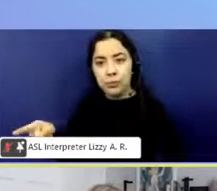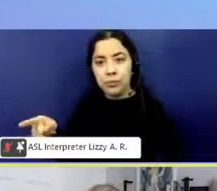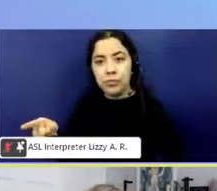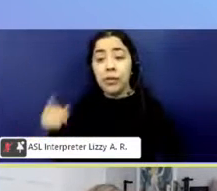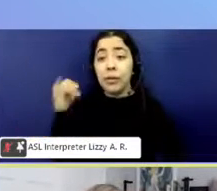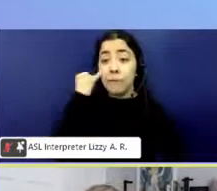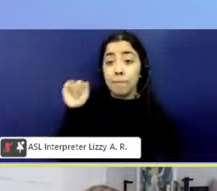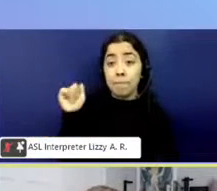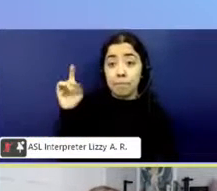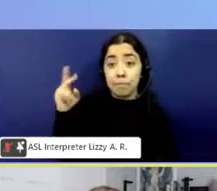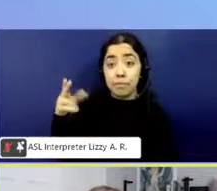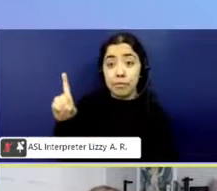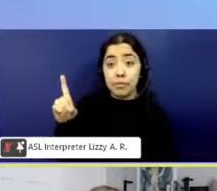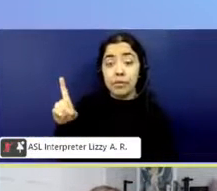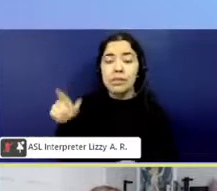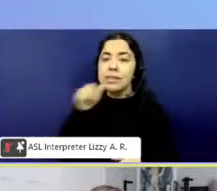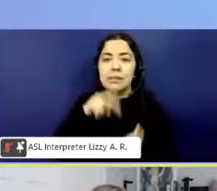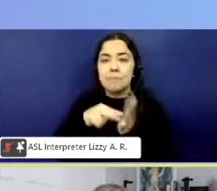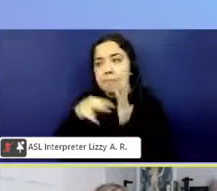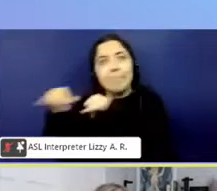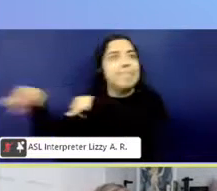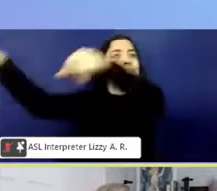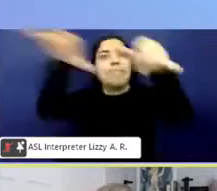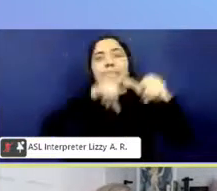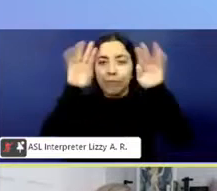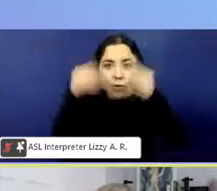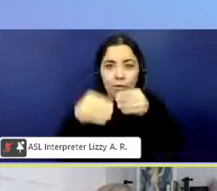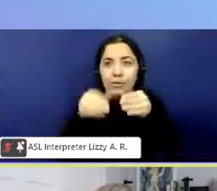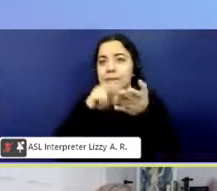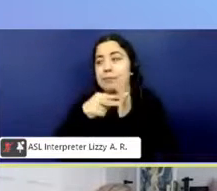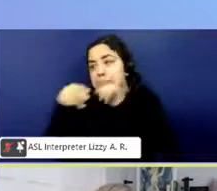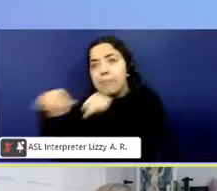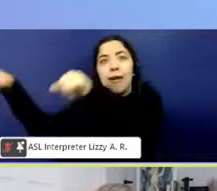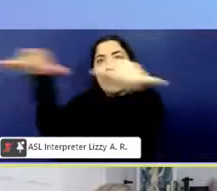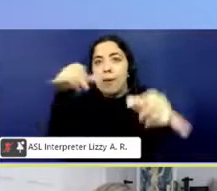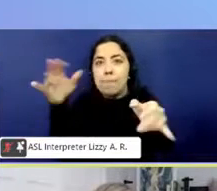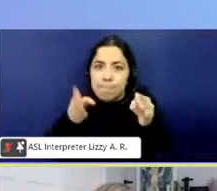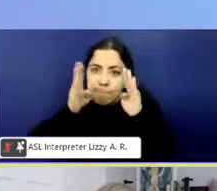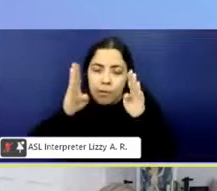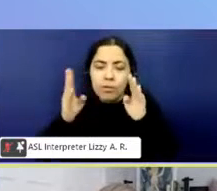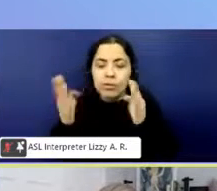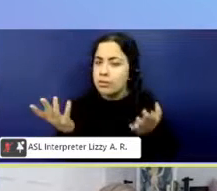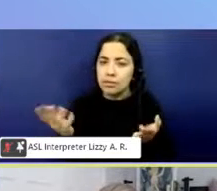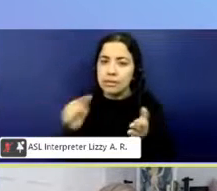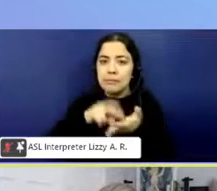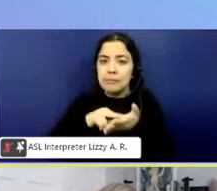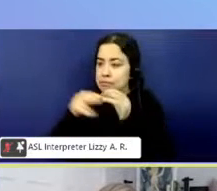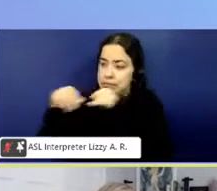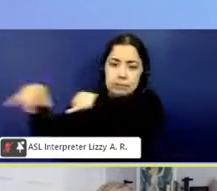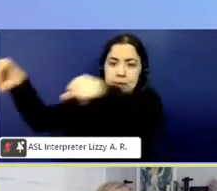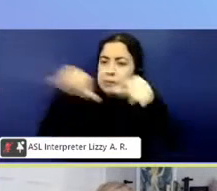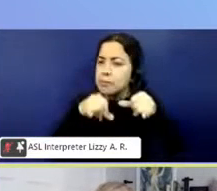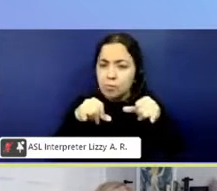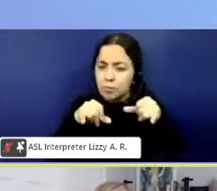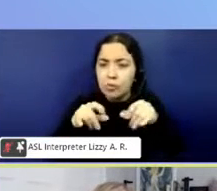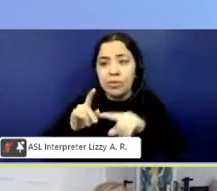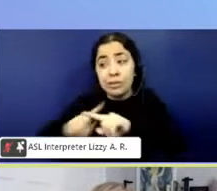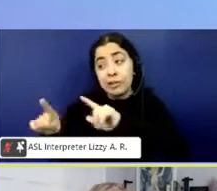focus and concentration and many different diagnoses share similar needs so starting